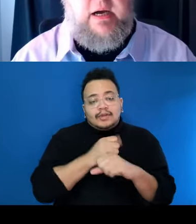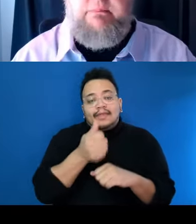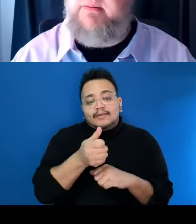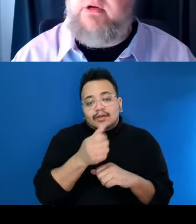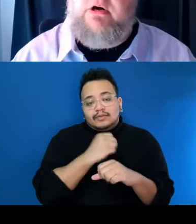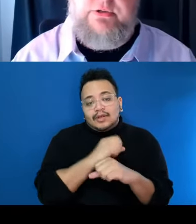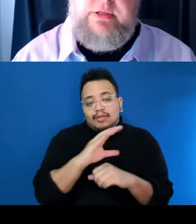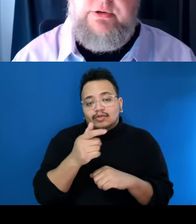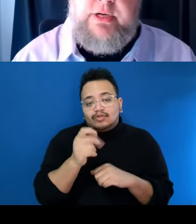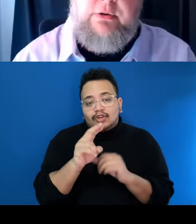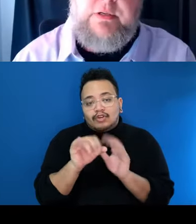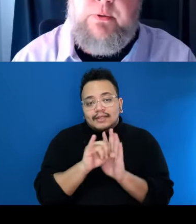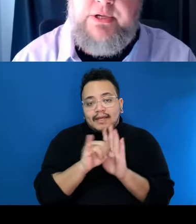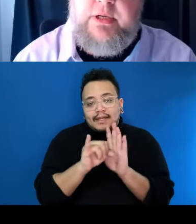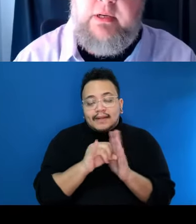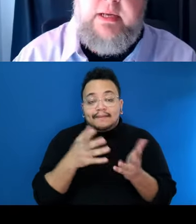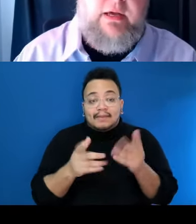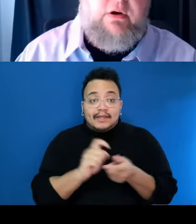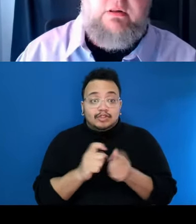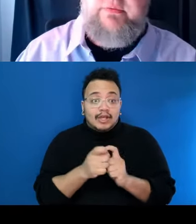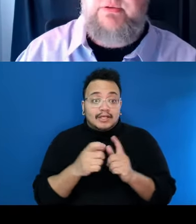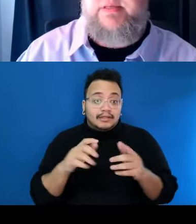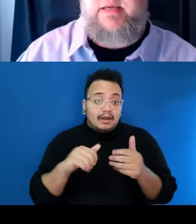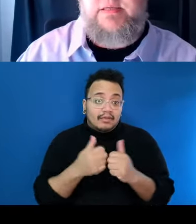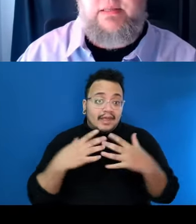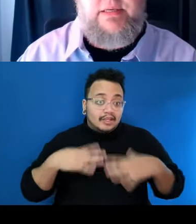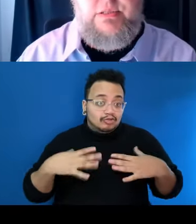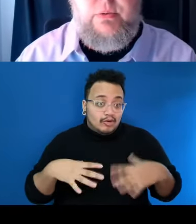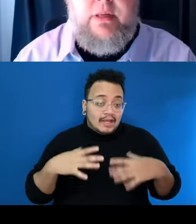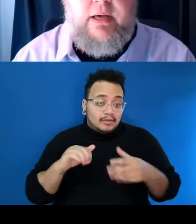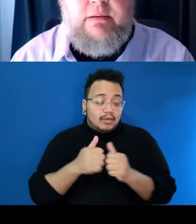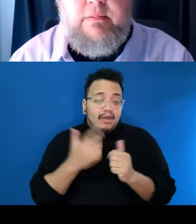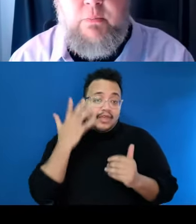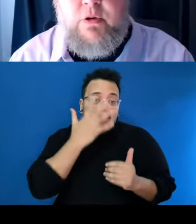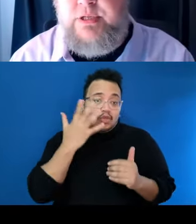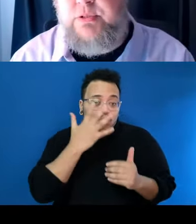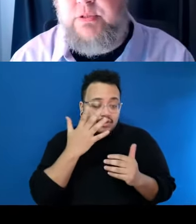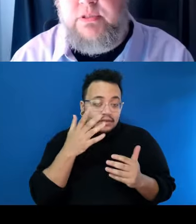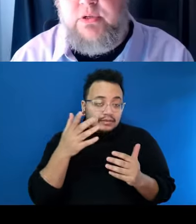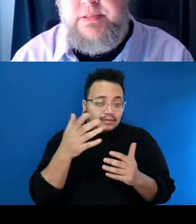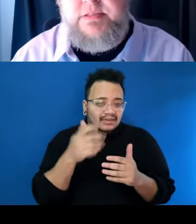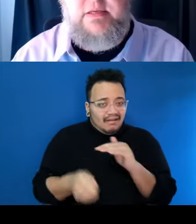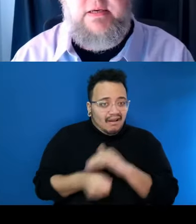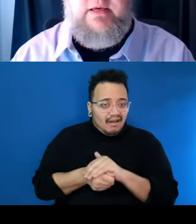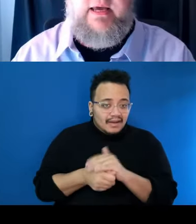maybe altering their gender expression. And all of those things can lead to a lot more additional stress